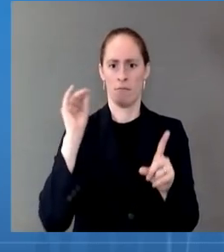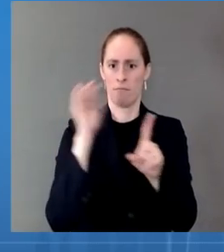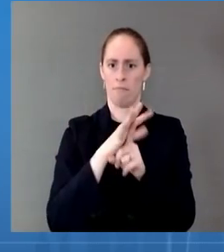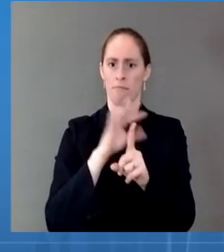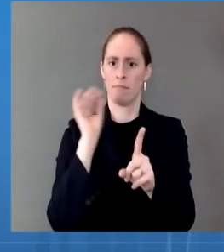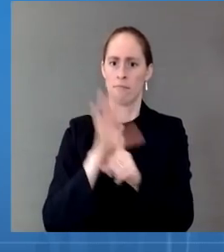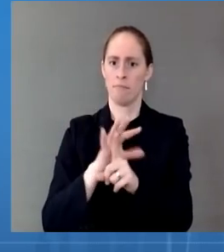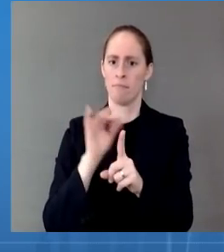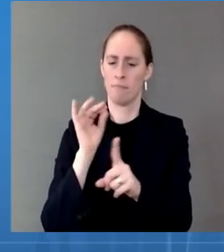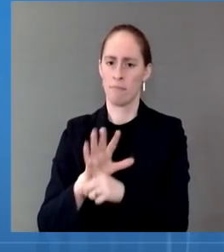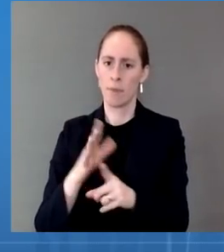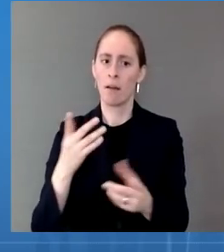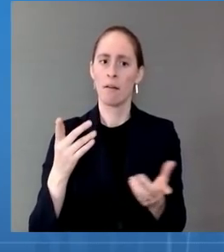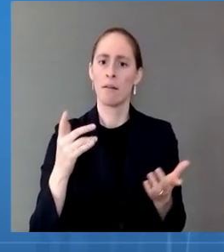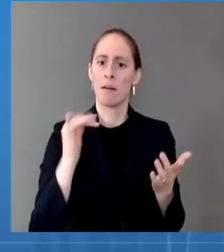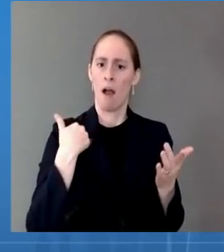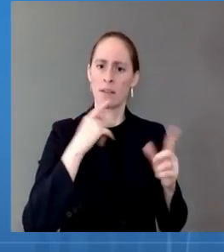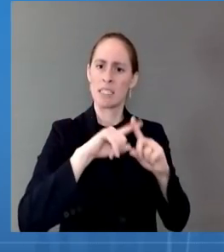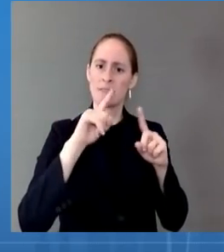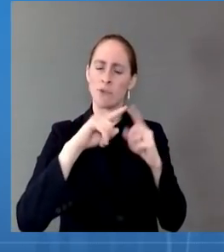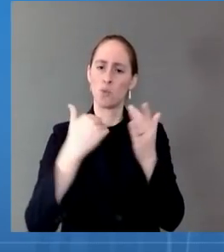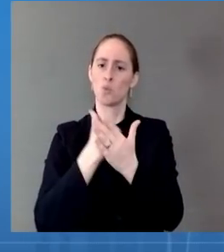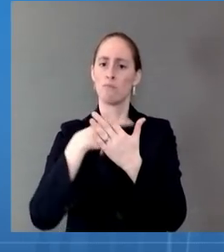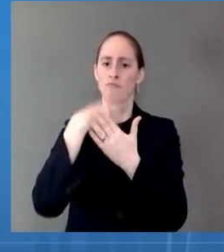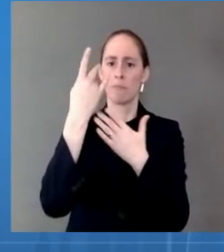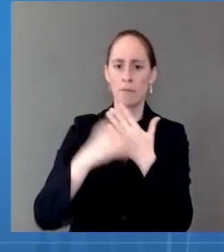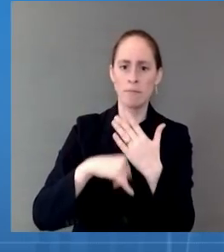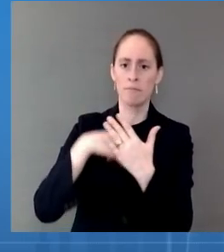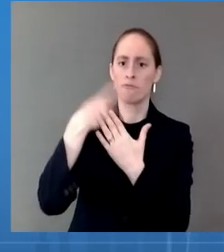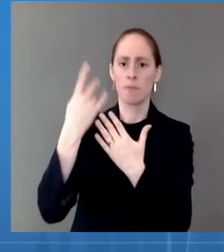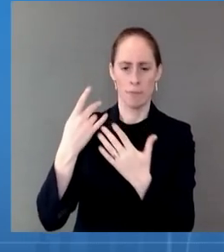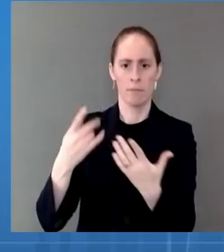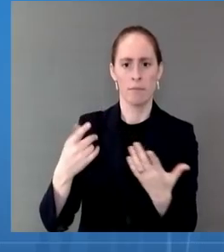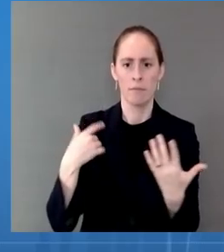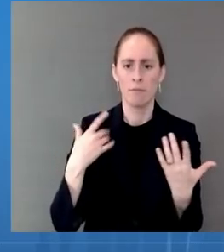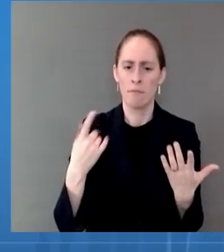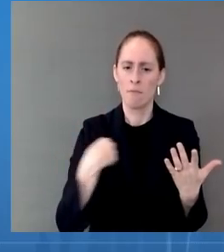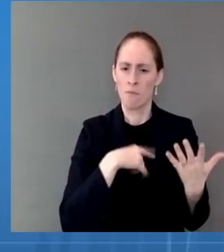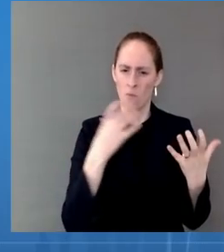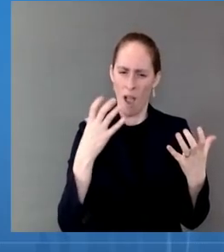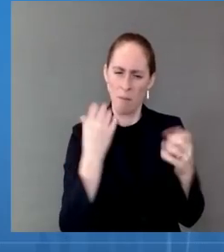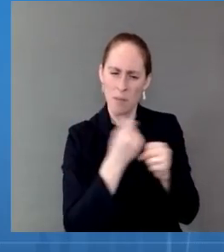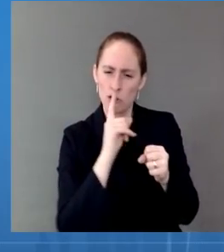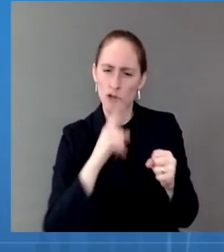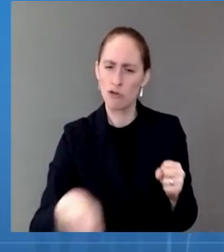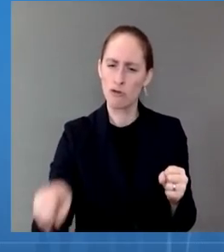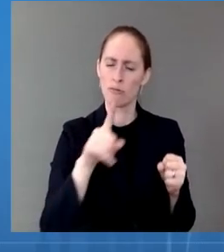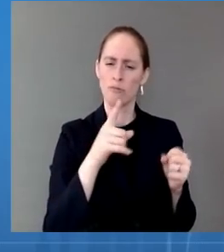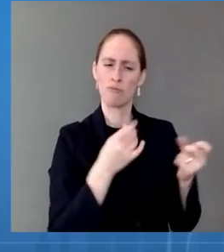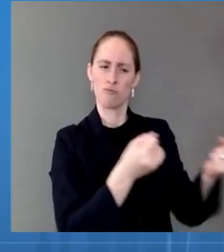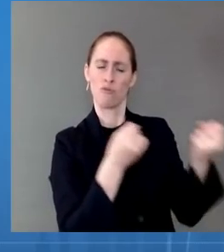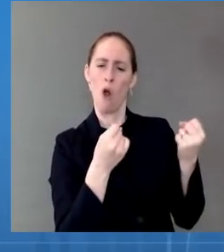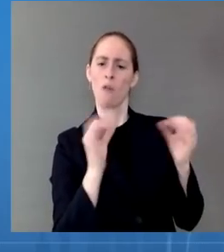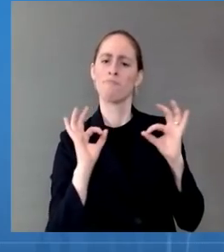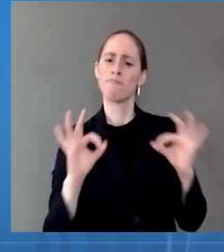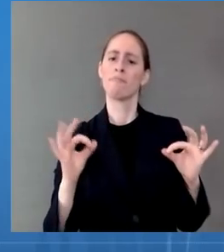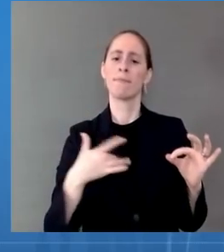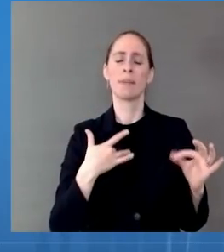Because when families struggle to put food on the table and when kids are going to crumbling schools, it's hard to maintain good mental health.